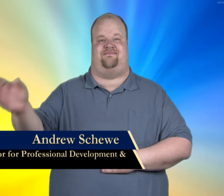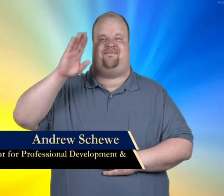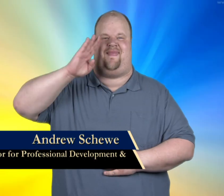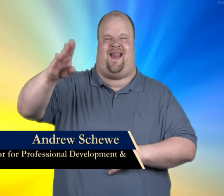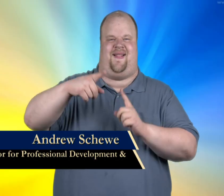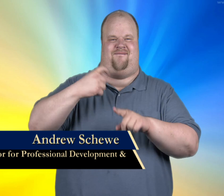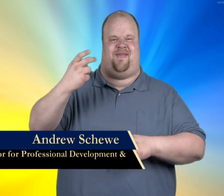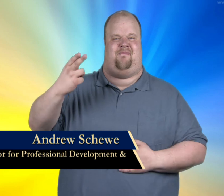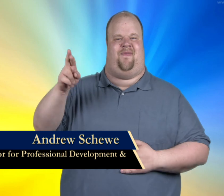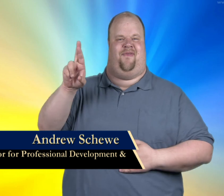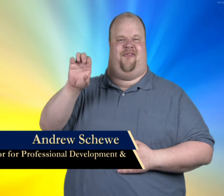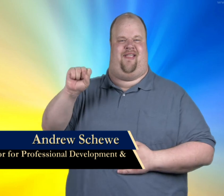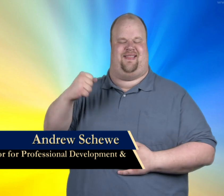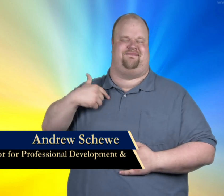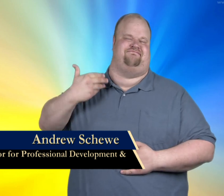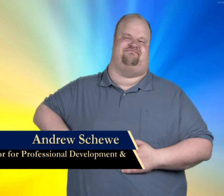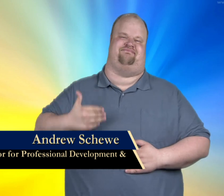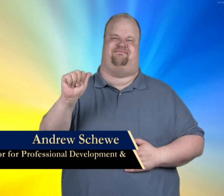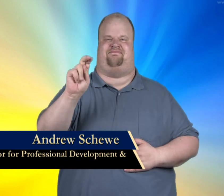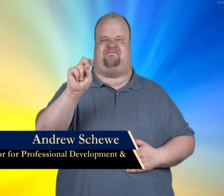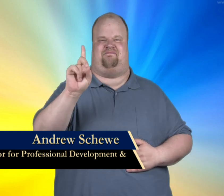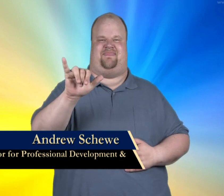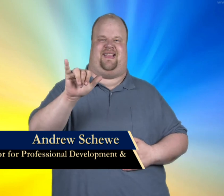Hello from Human Resources Services! I'm Andy.